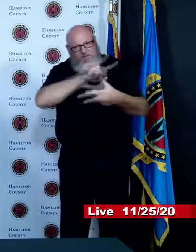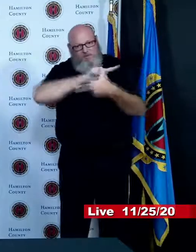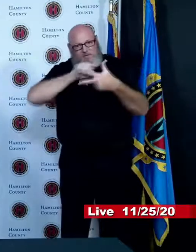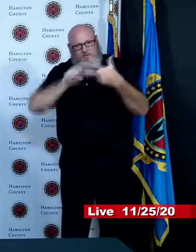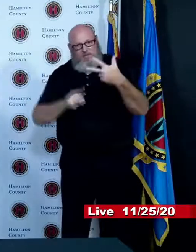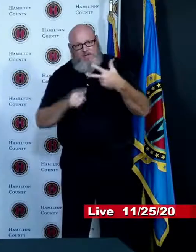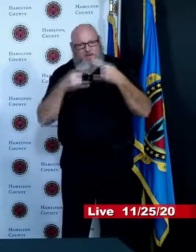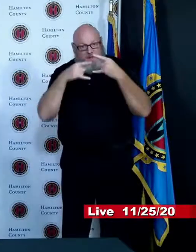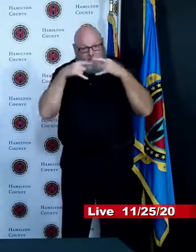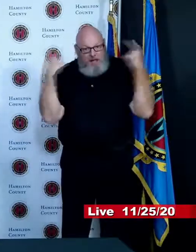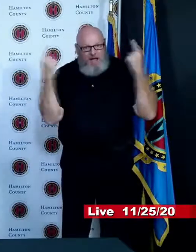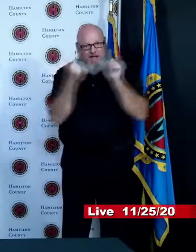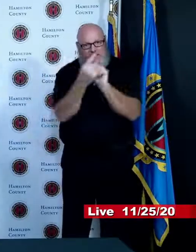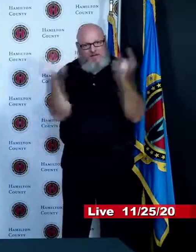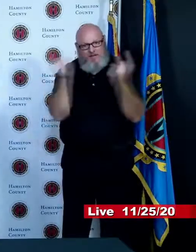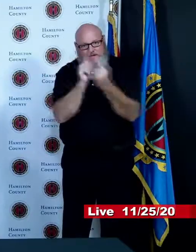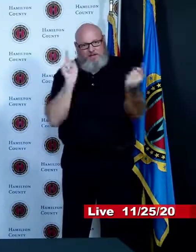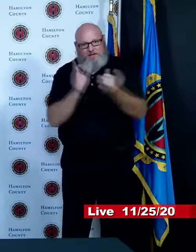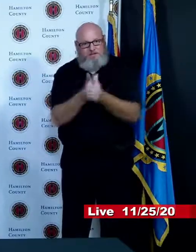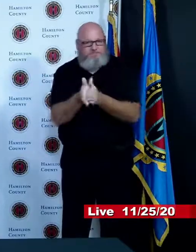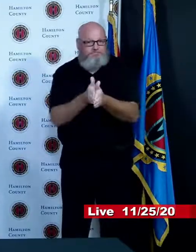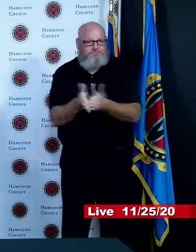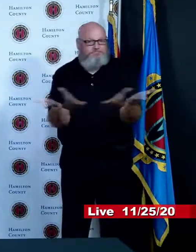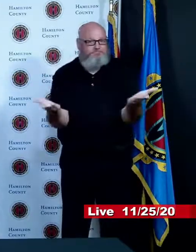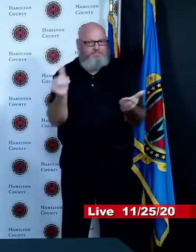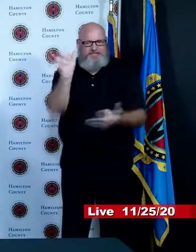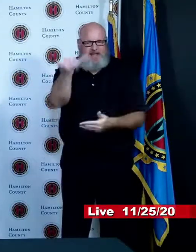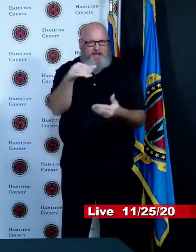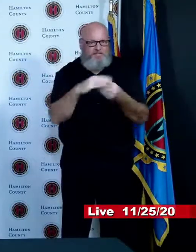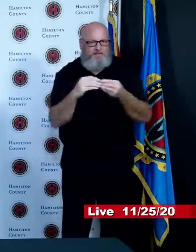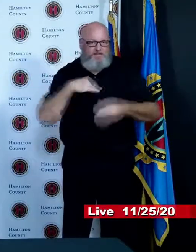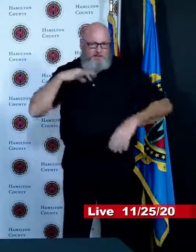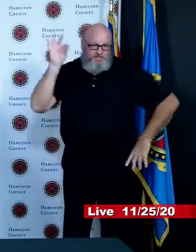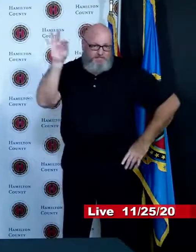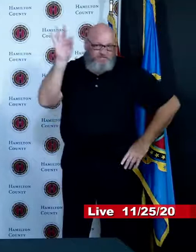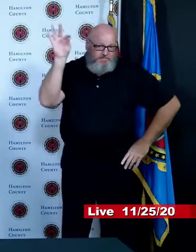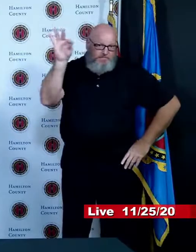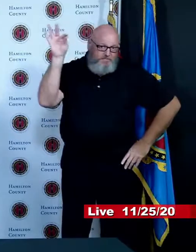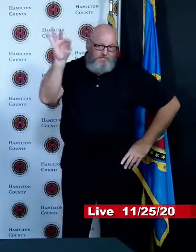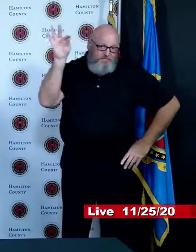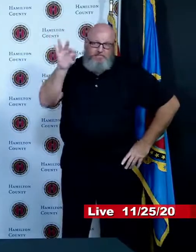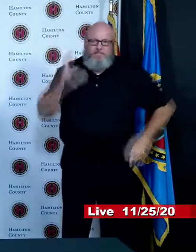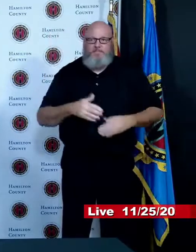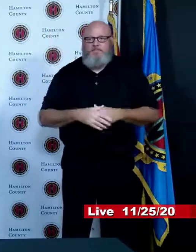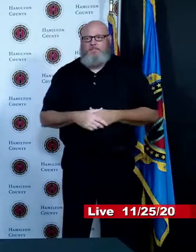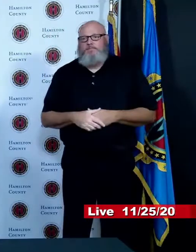a week and a half ago I went to a soccer venue and young high school workers asked two gentlemen to